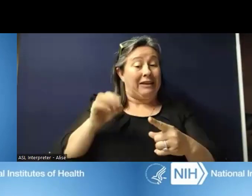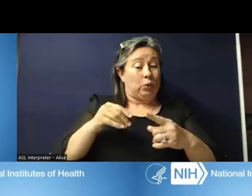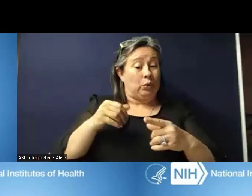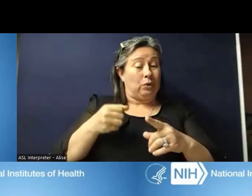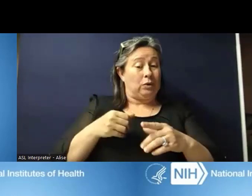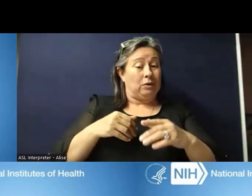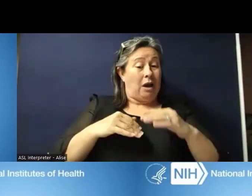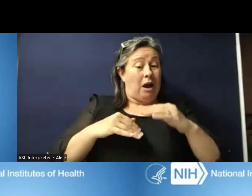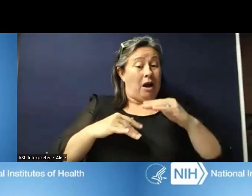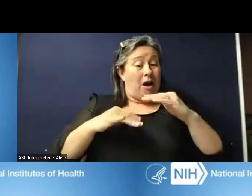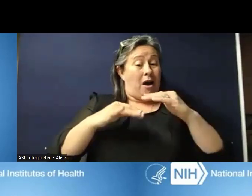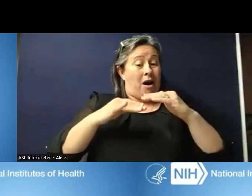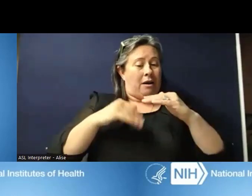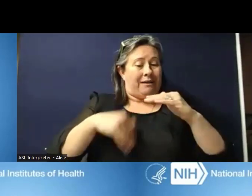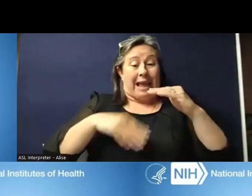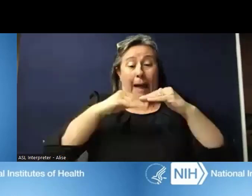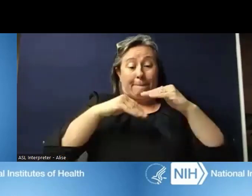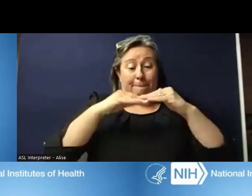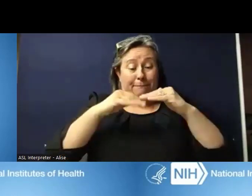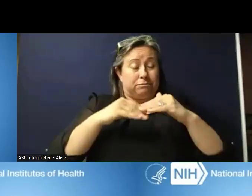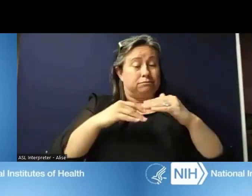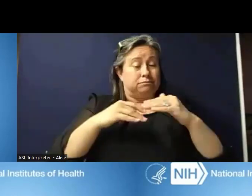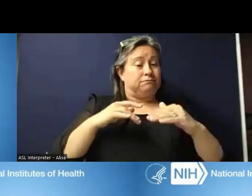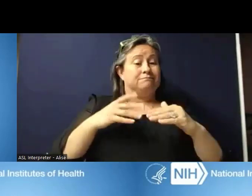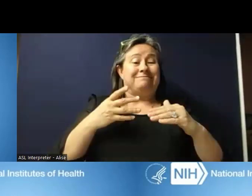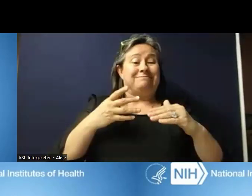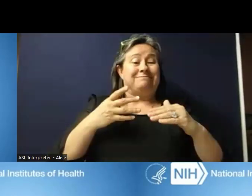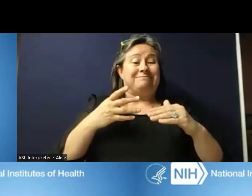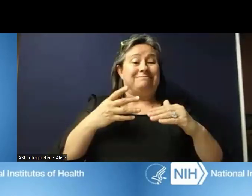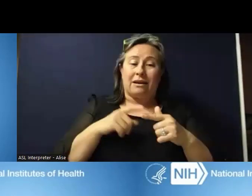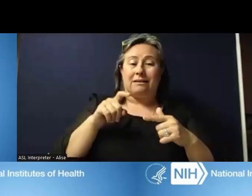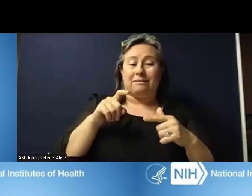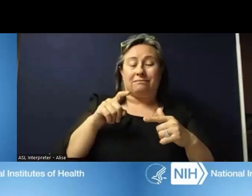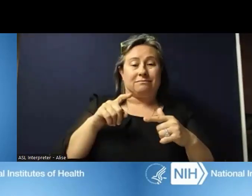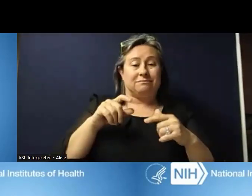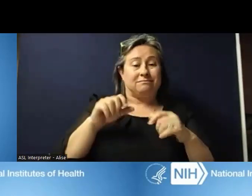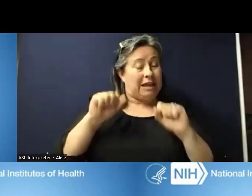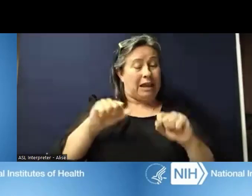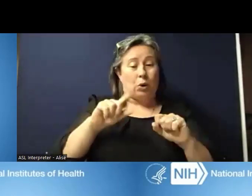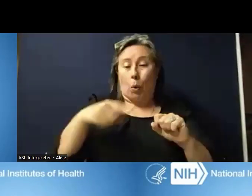you have to only charge what the salary cap allows.